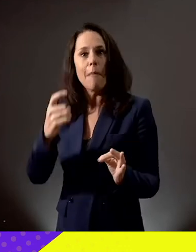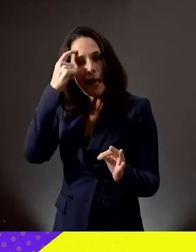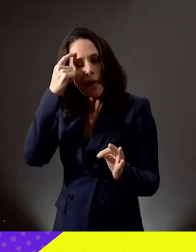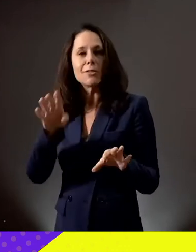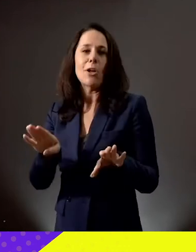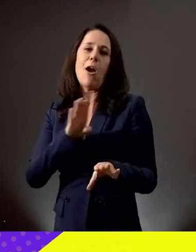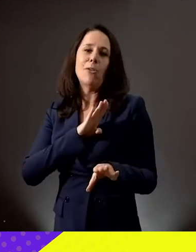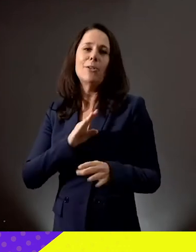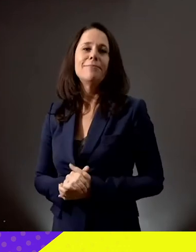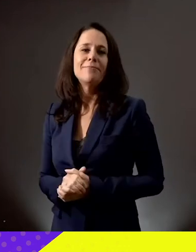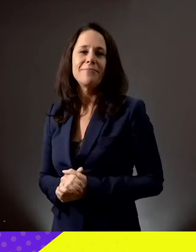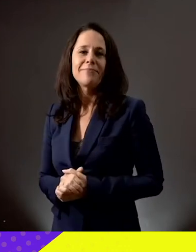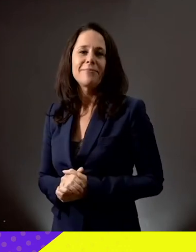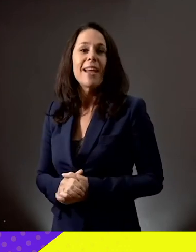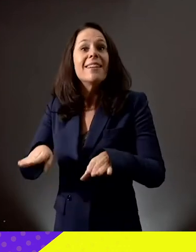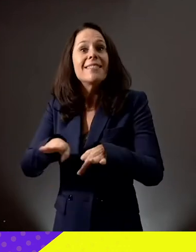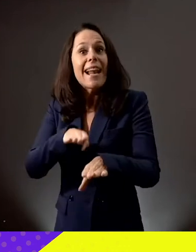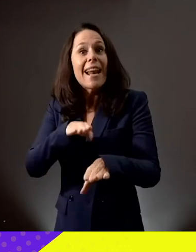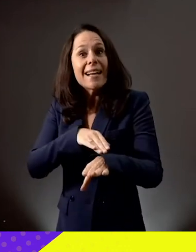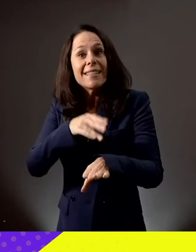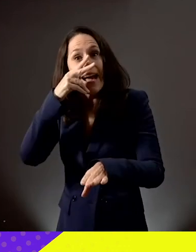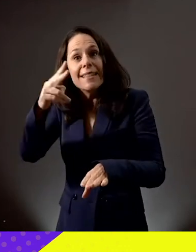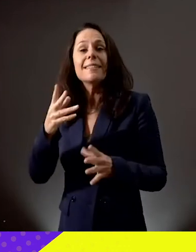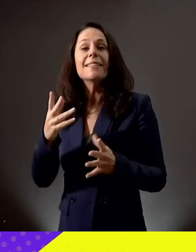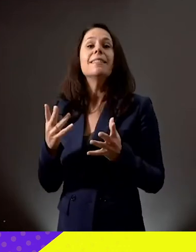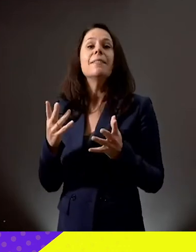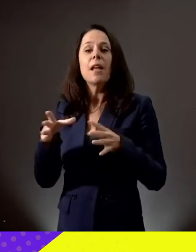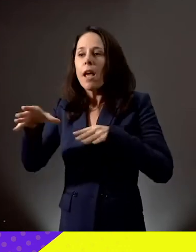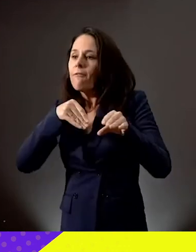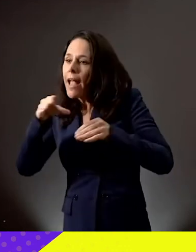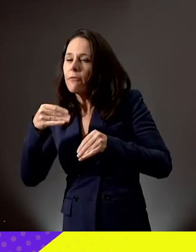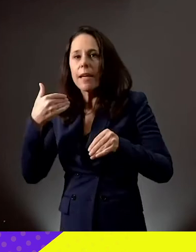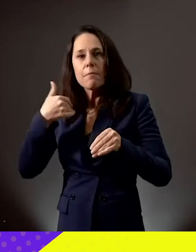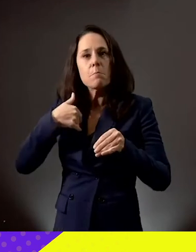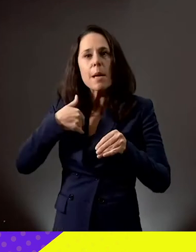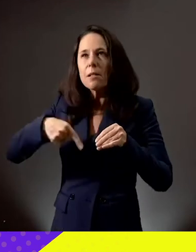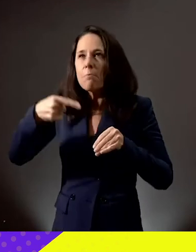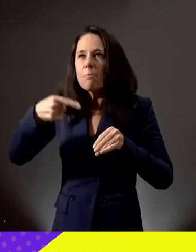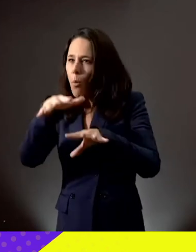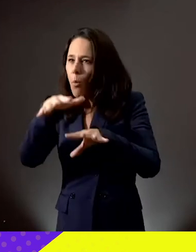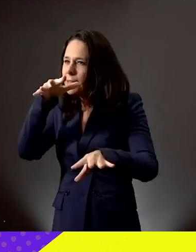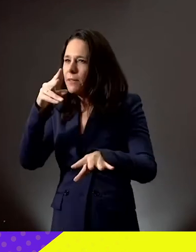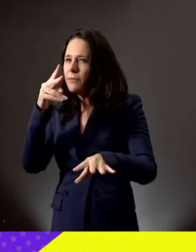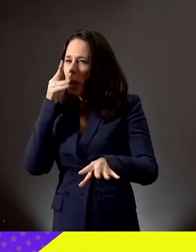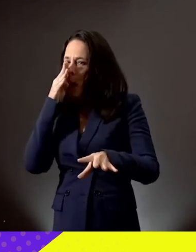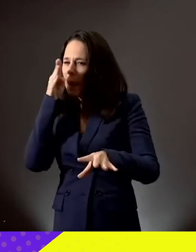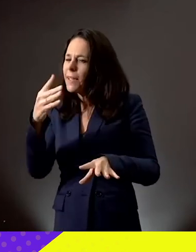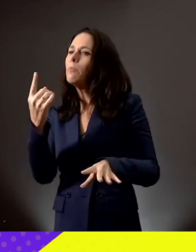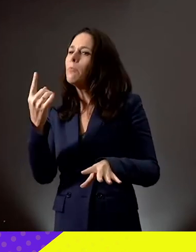At the same time, we tried to make recruitment more objective... and focused on selecting on actual competencies and talent.